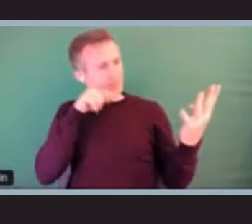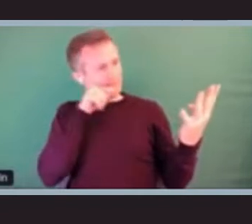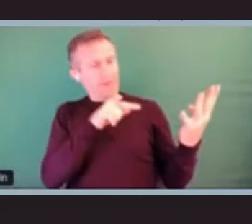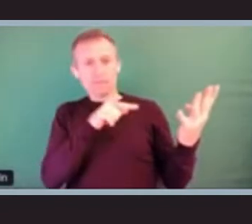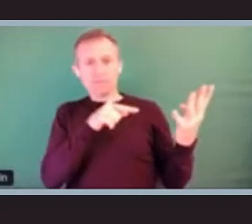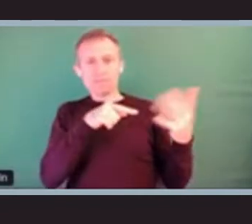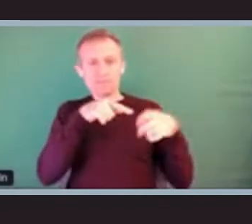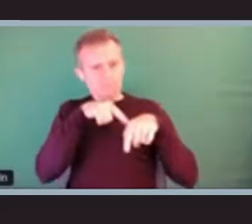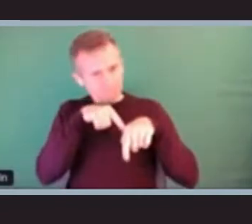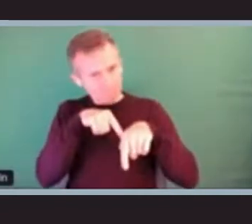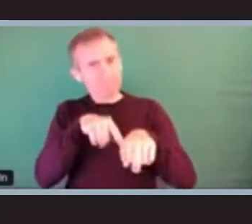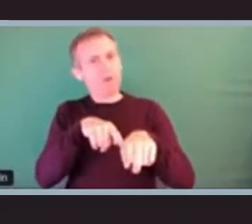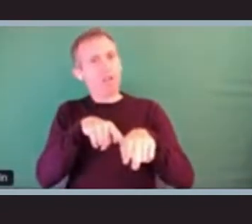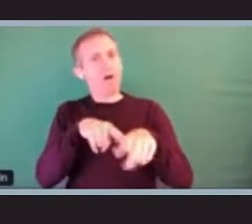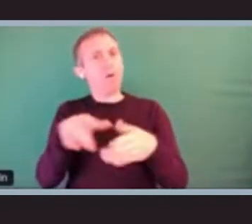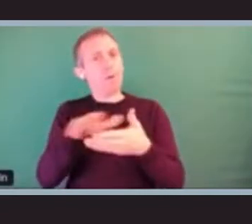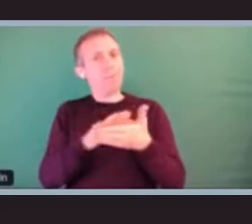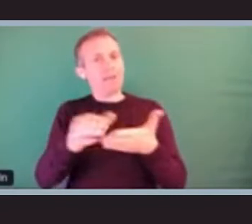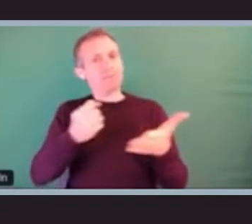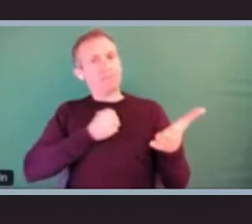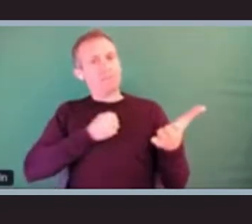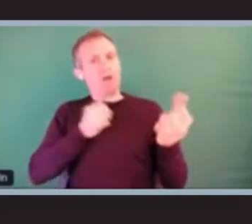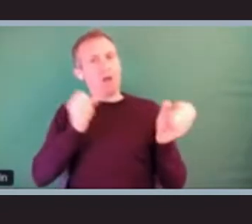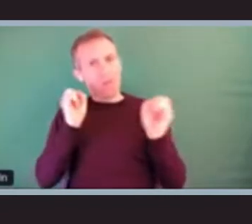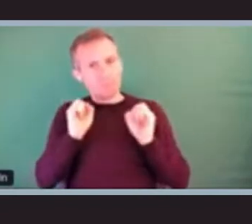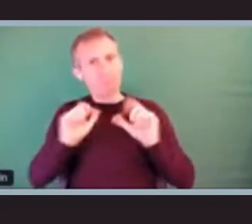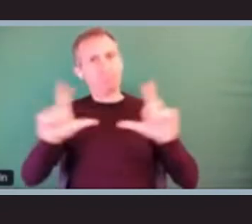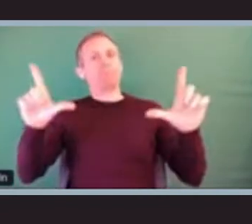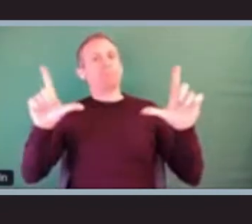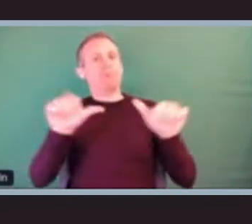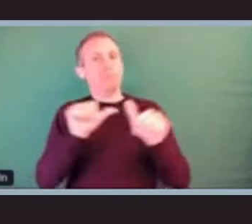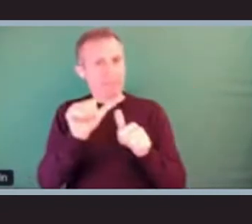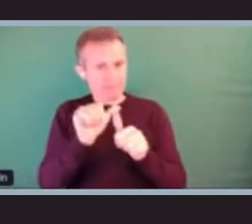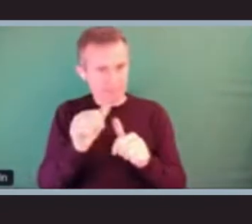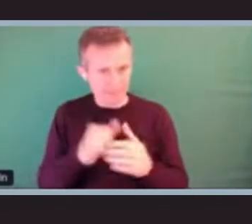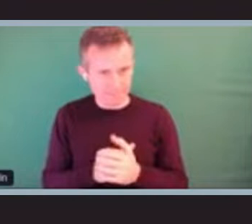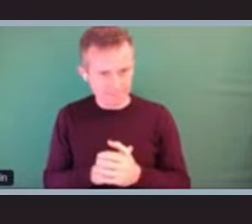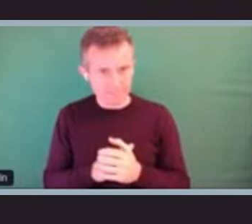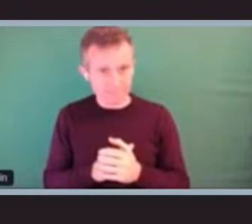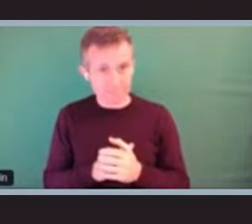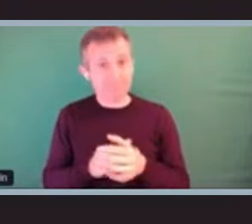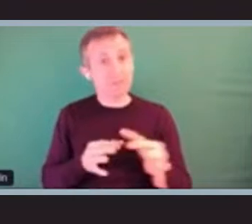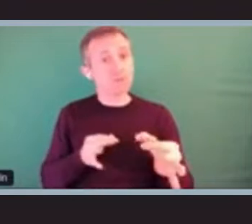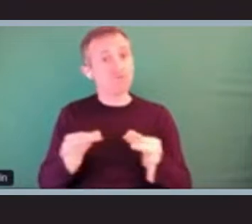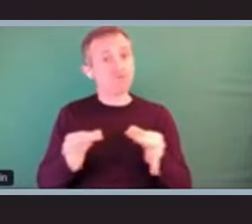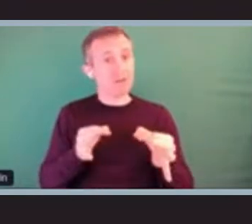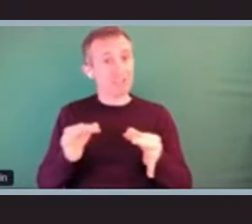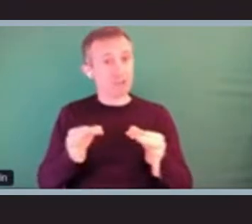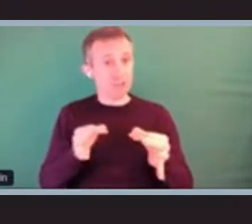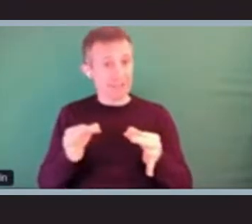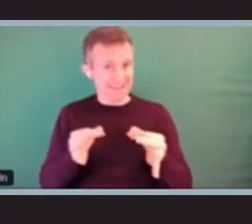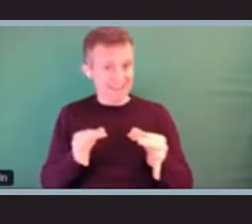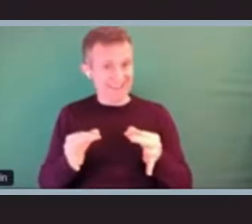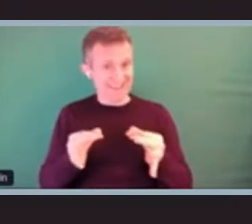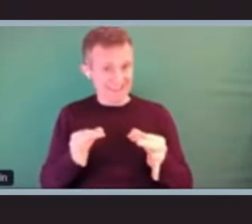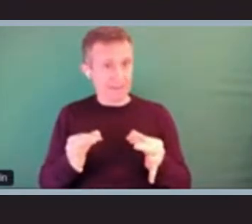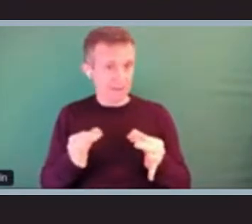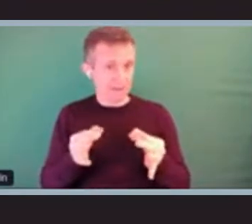have been a mystery and can make it seem simple. Some high-level strategies for all descriptions are to consider the context in which we use